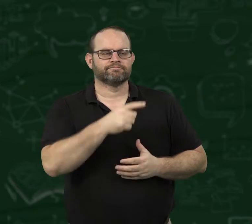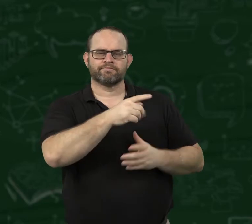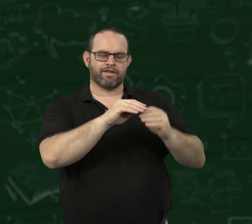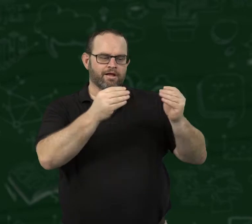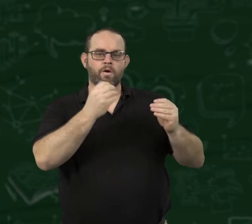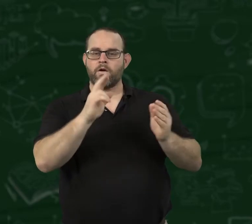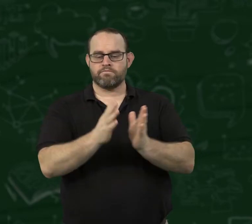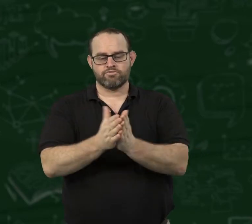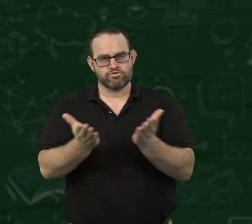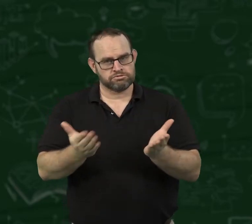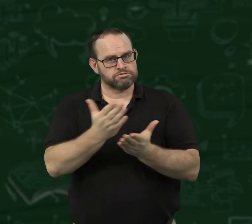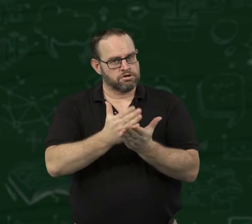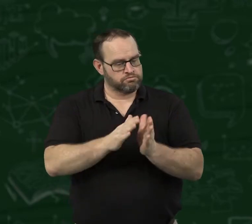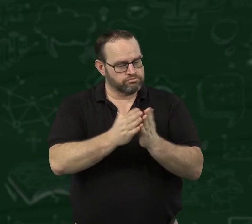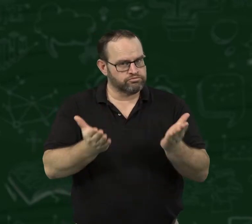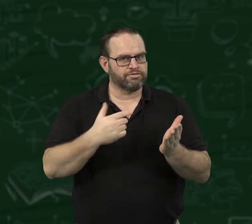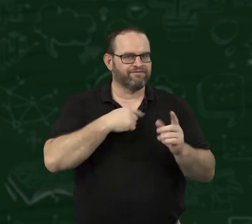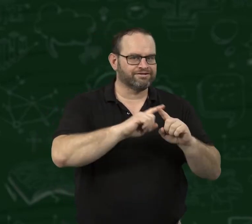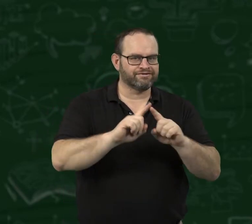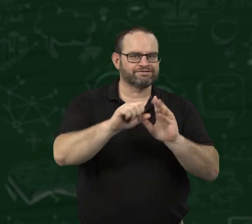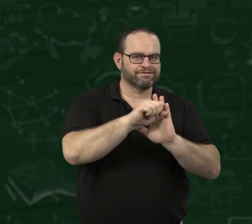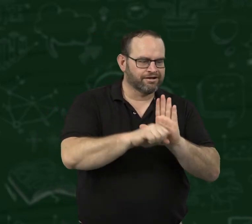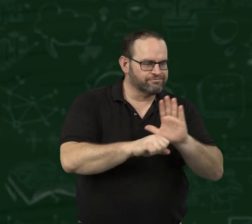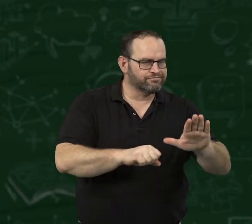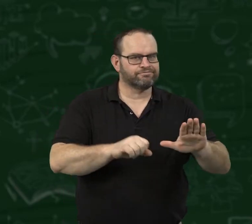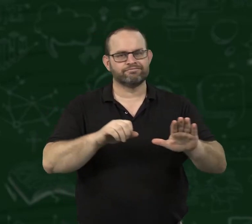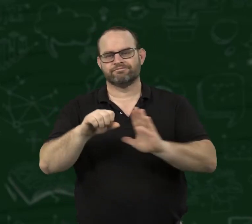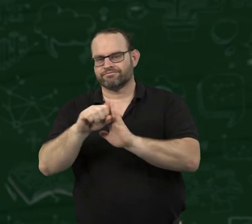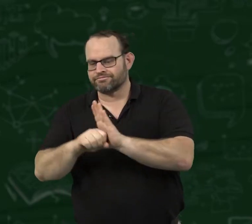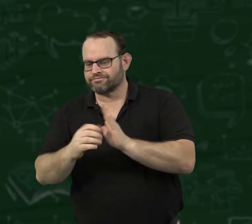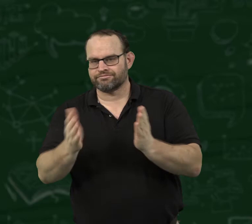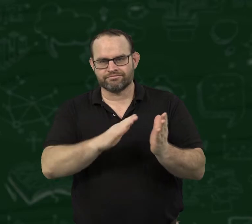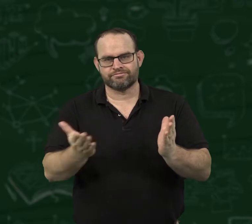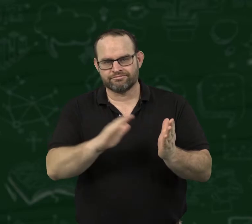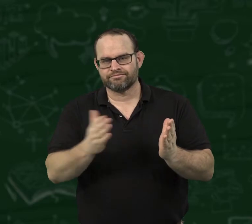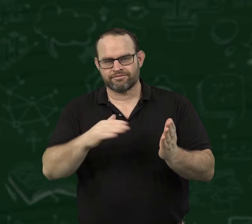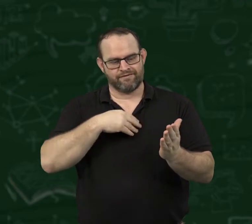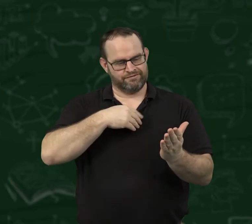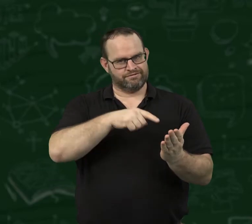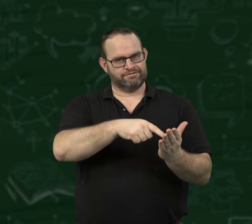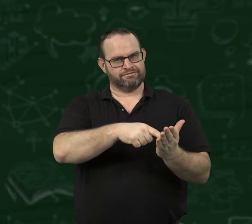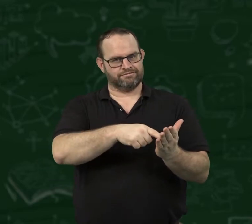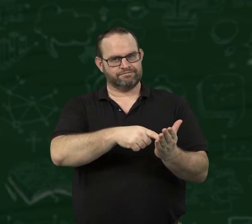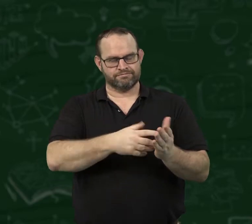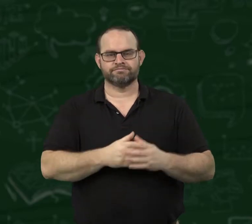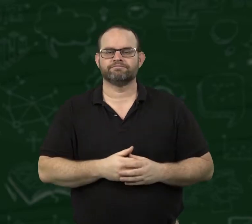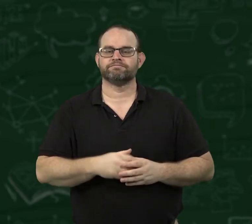Sometimes they are one big map, sometimes it is a book with different maps inside.